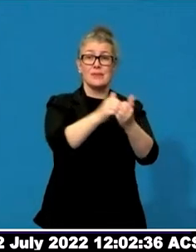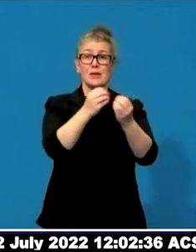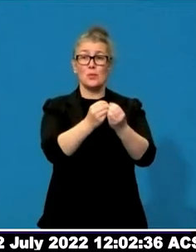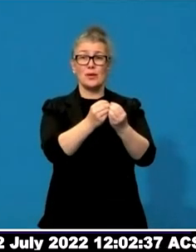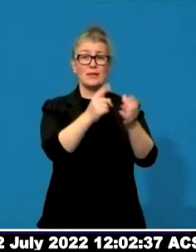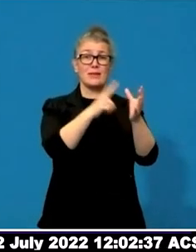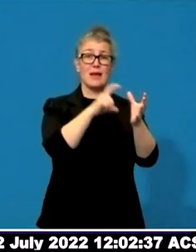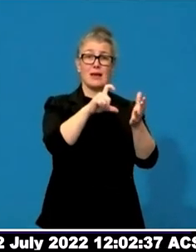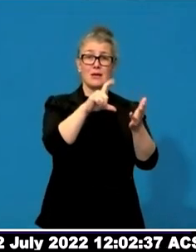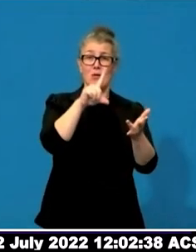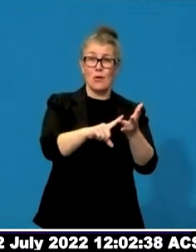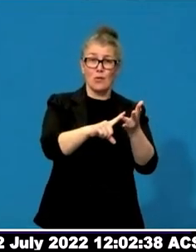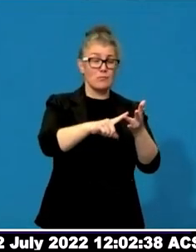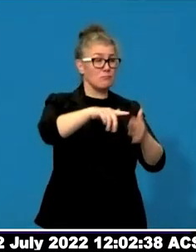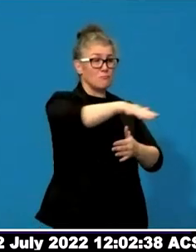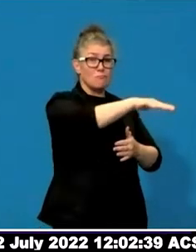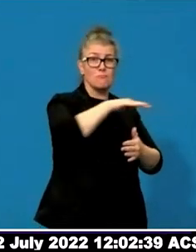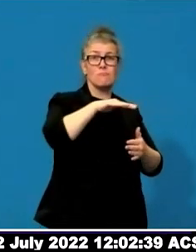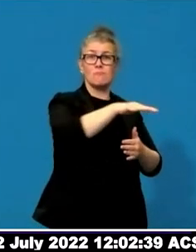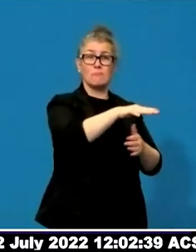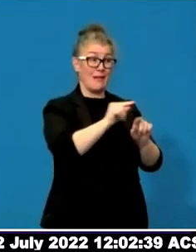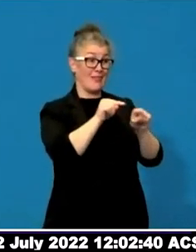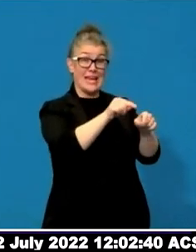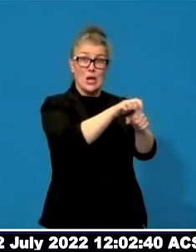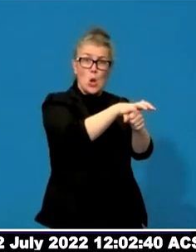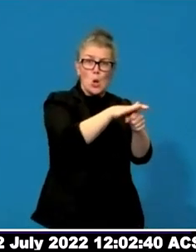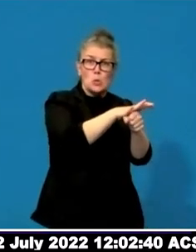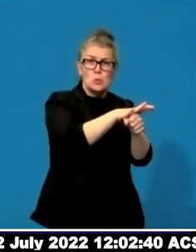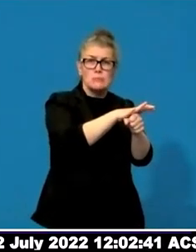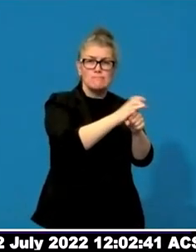in that space and process are critical as well.